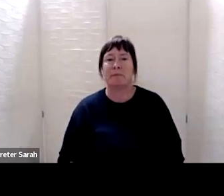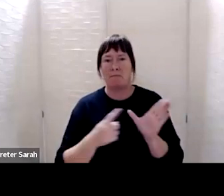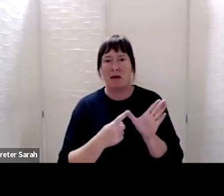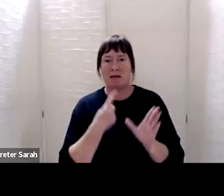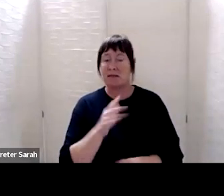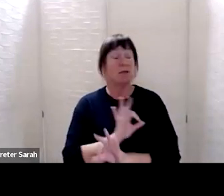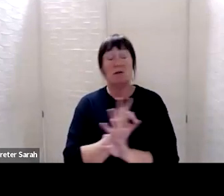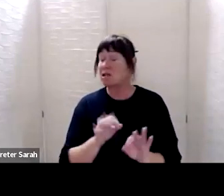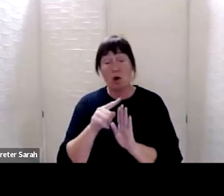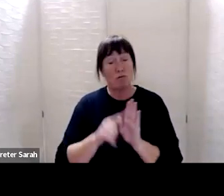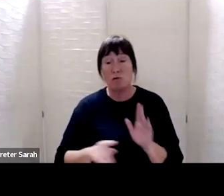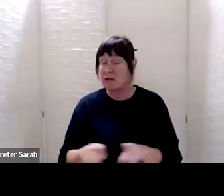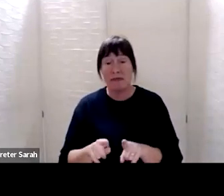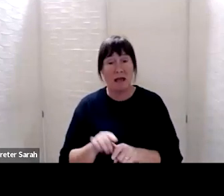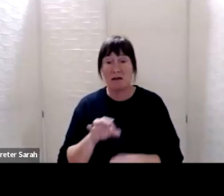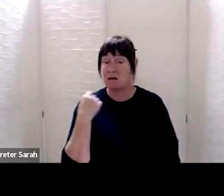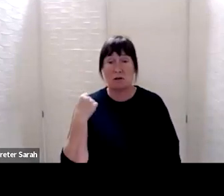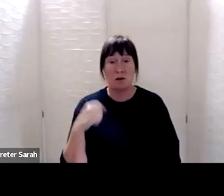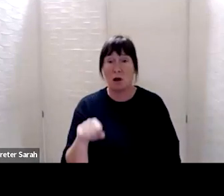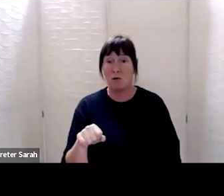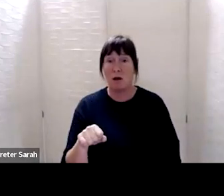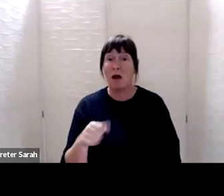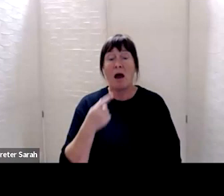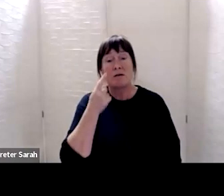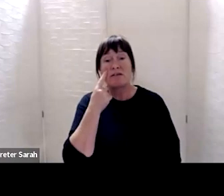And I did see in one of the- I was just looking at the comments,